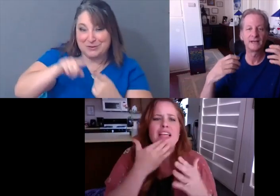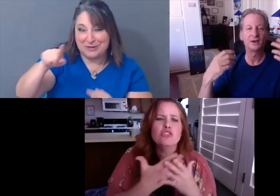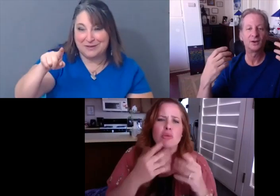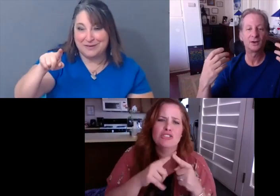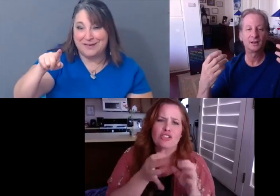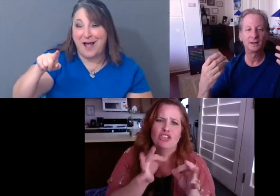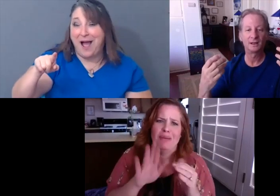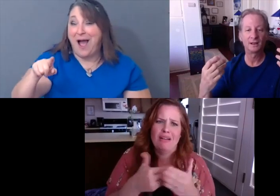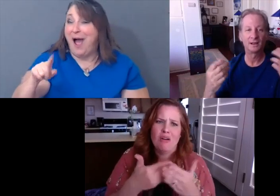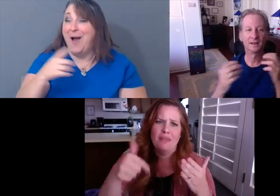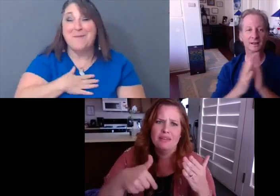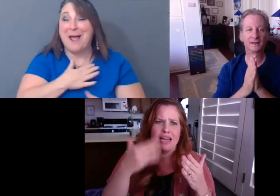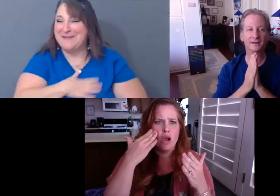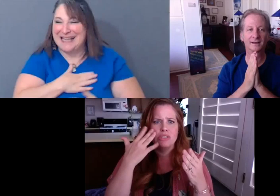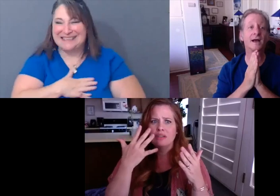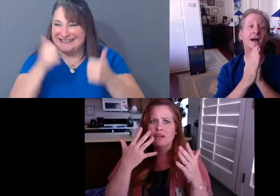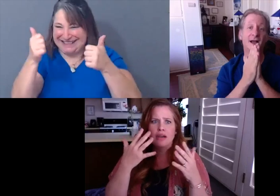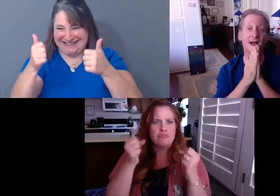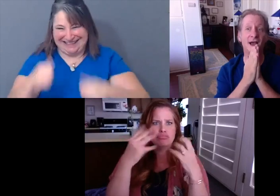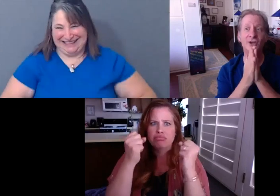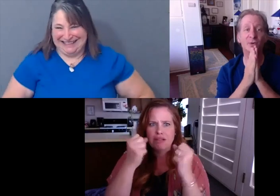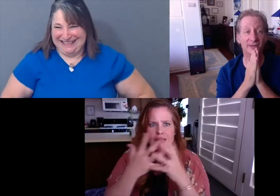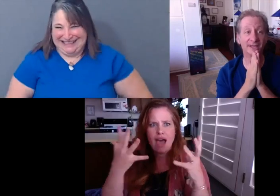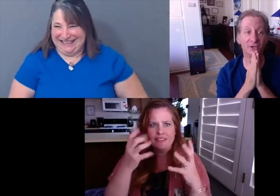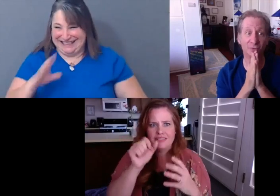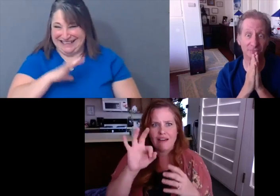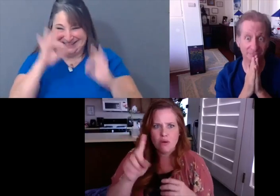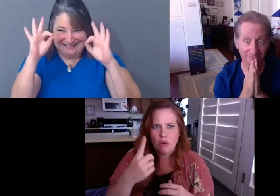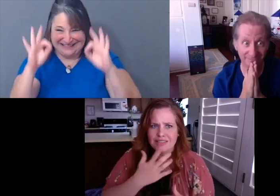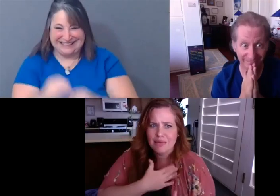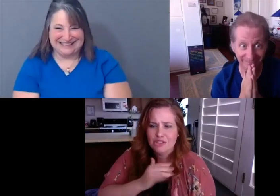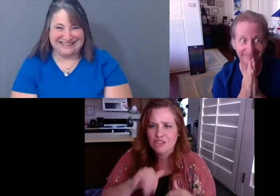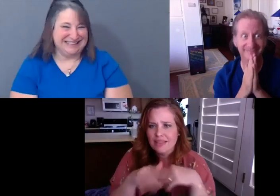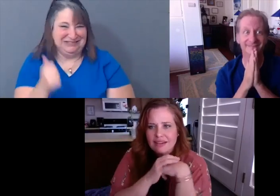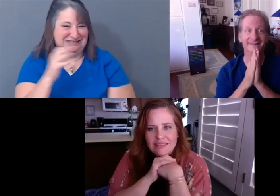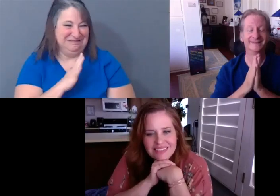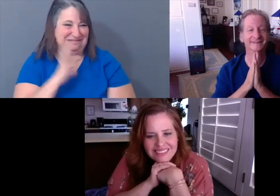Hope, thank you so much for interpreting all this. I know it's... I know, thank you. All that stuff at once, I appreciate that.